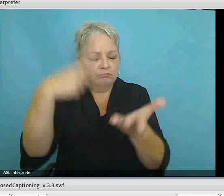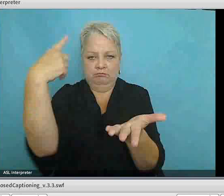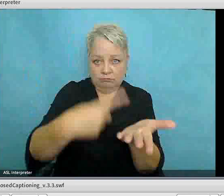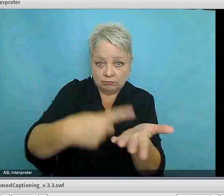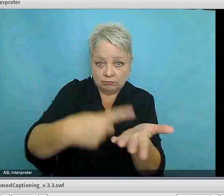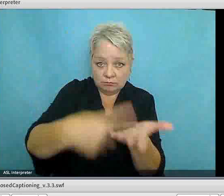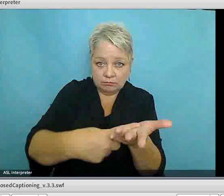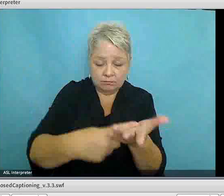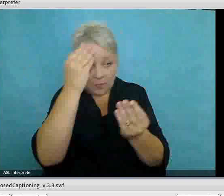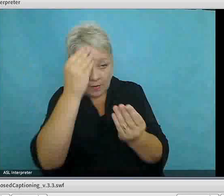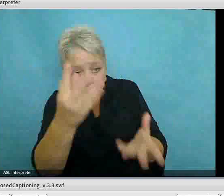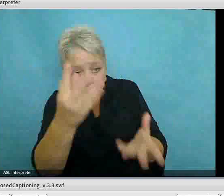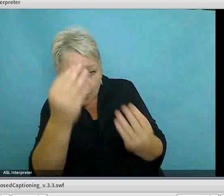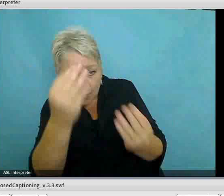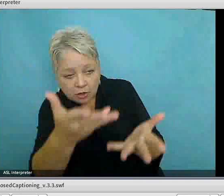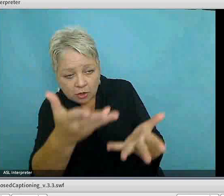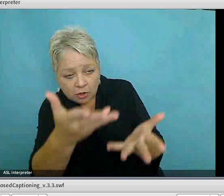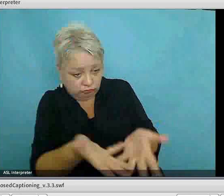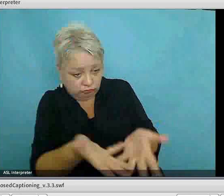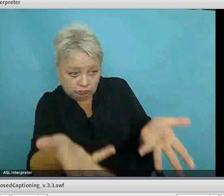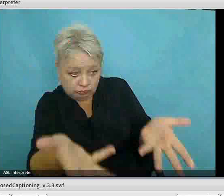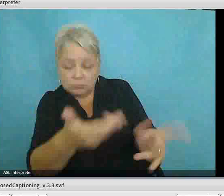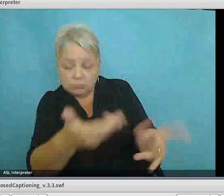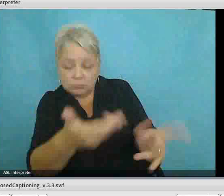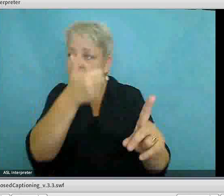And the choices of the enrollee are respected.